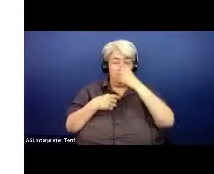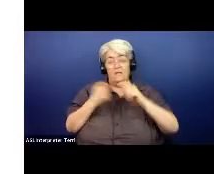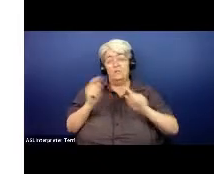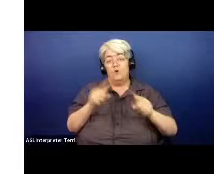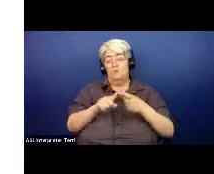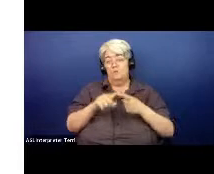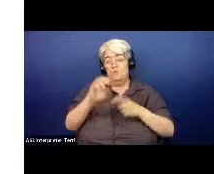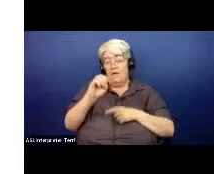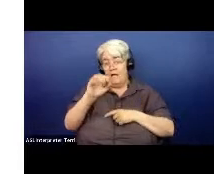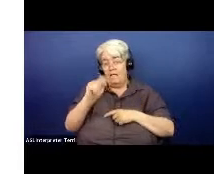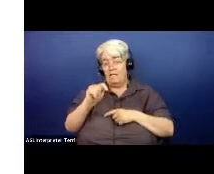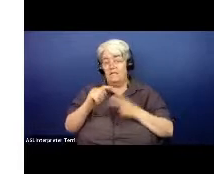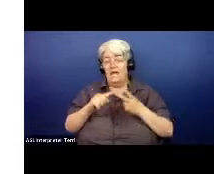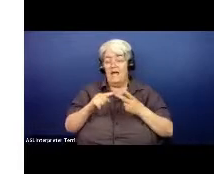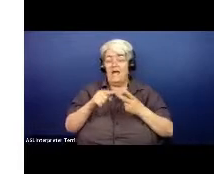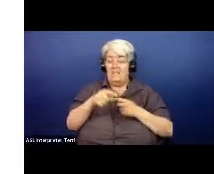He was beginning to carry the